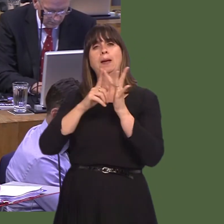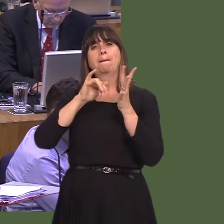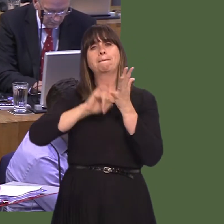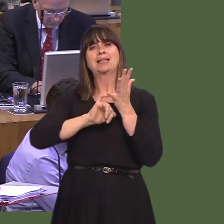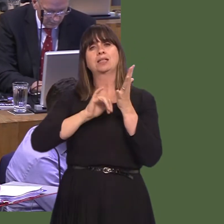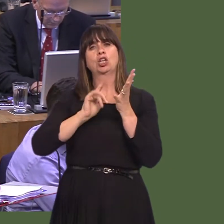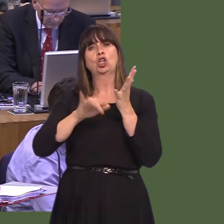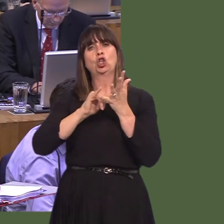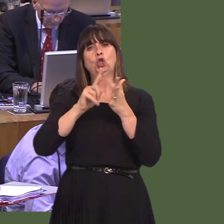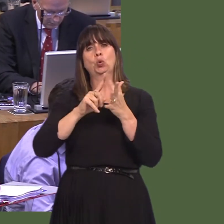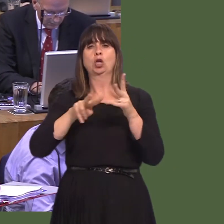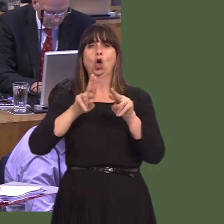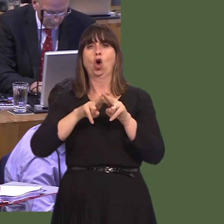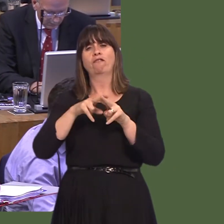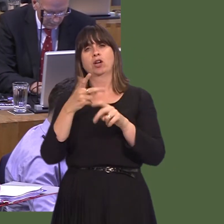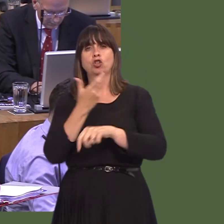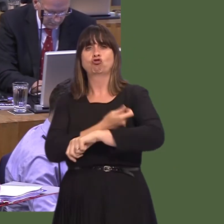either in Wales or in Scotland.